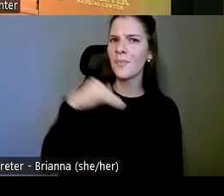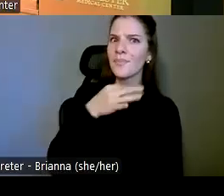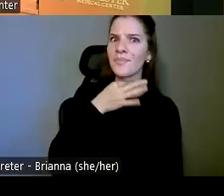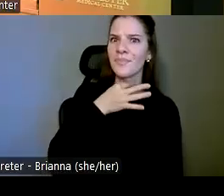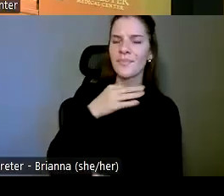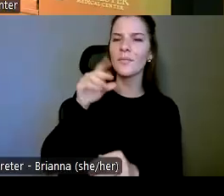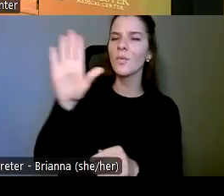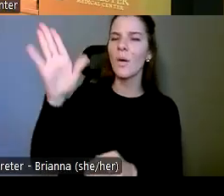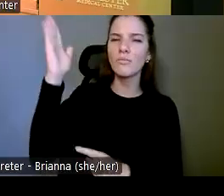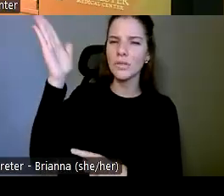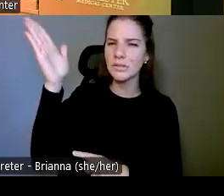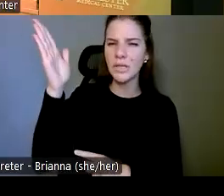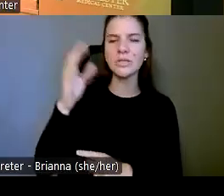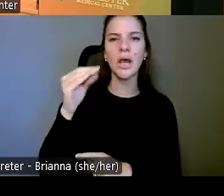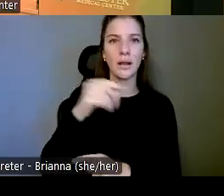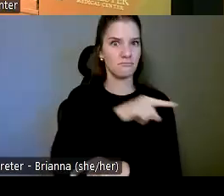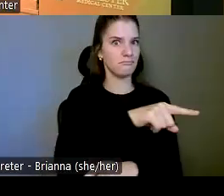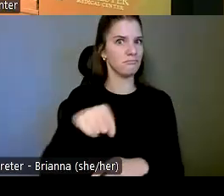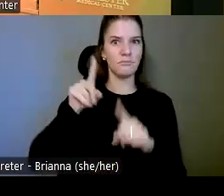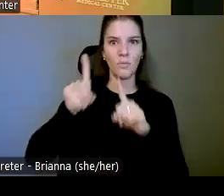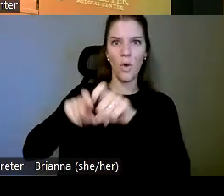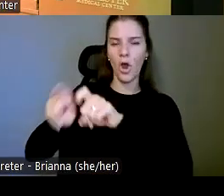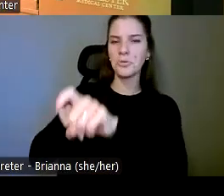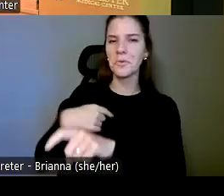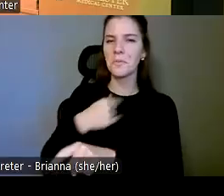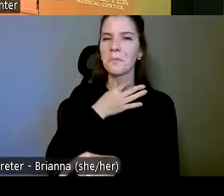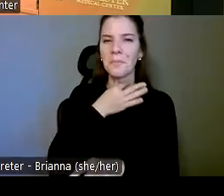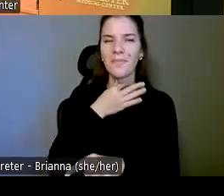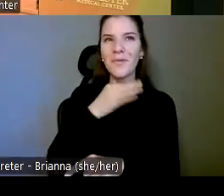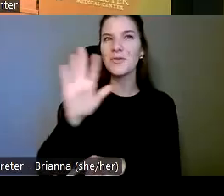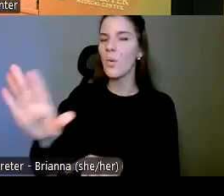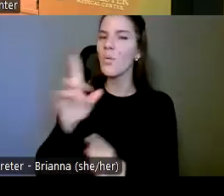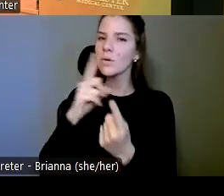presentation and in the questions that are being asked and in listening to your response relates to